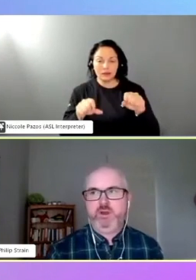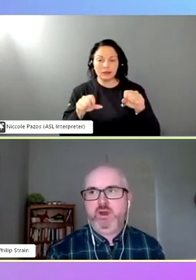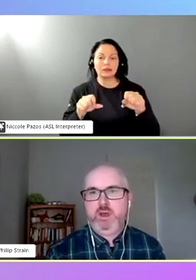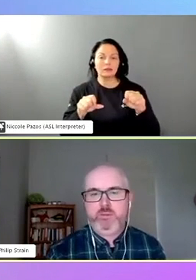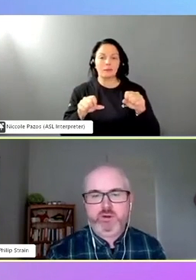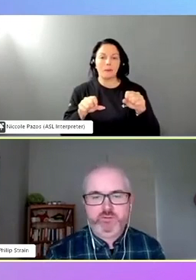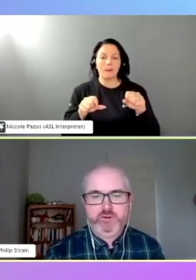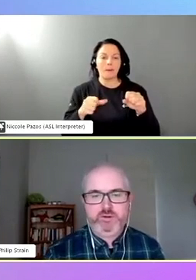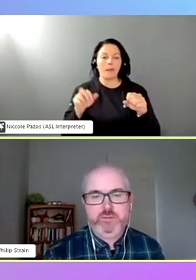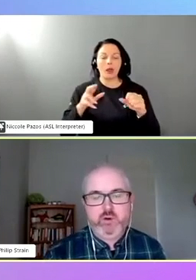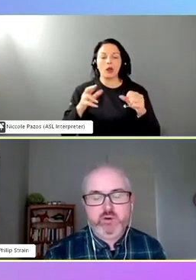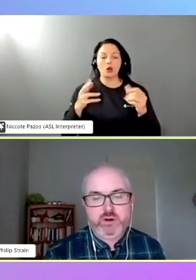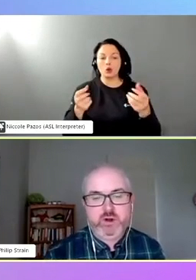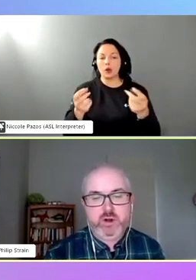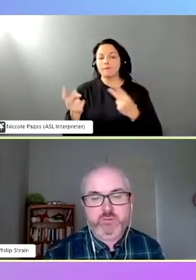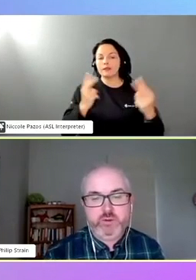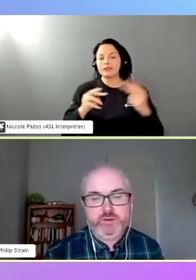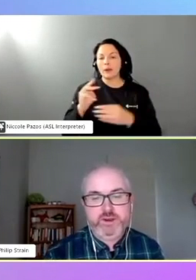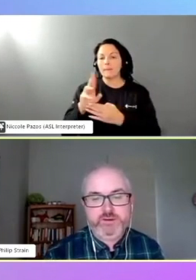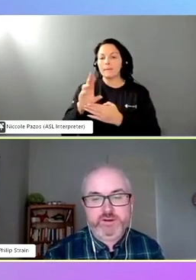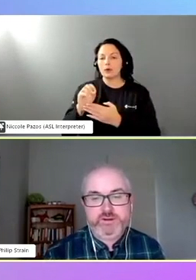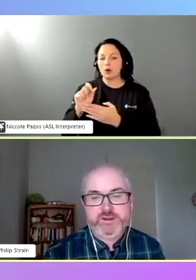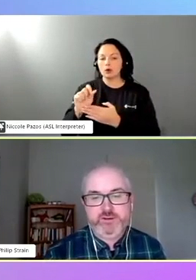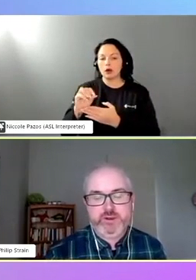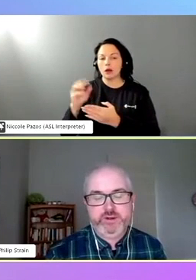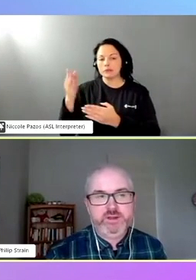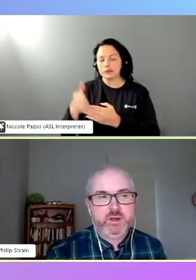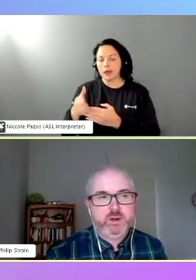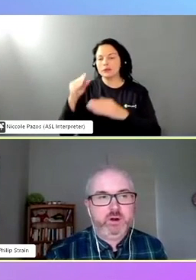We tried a couple of approaches.